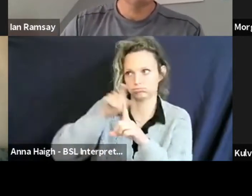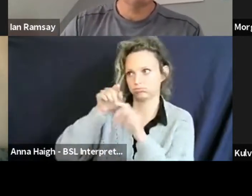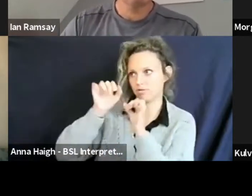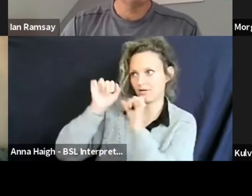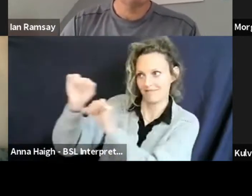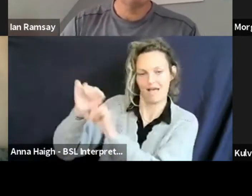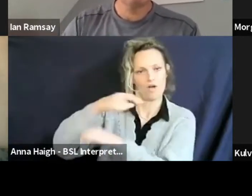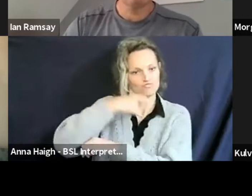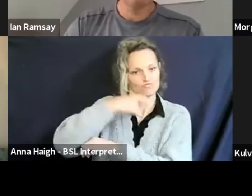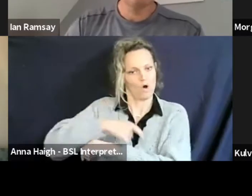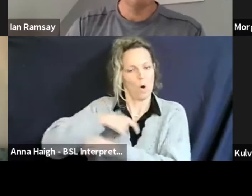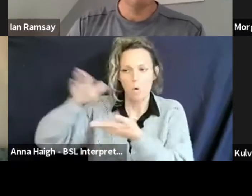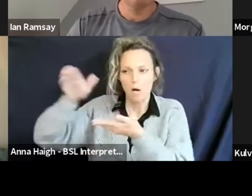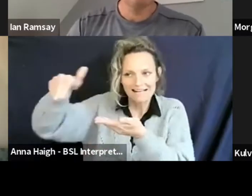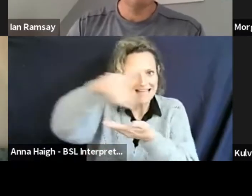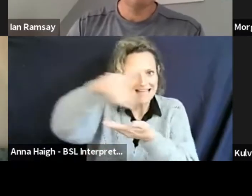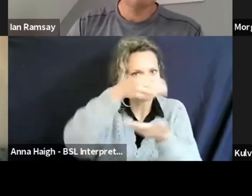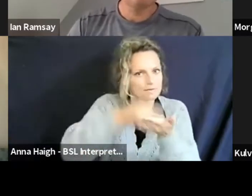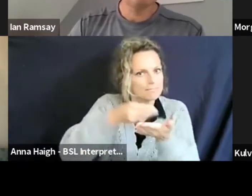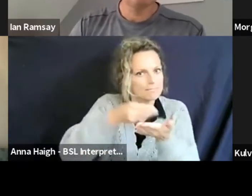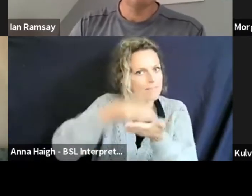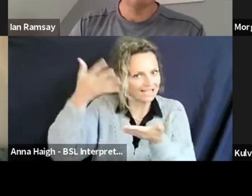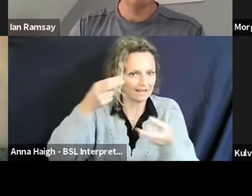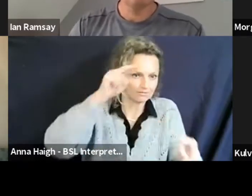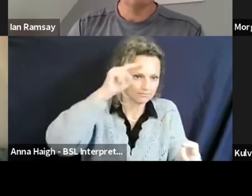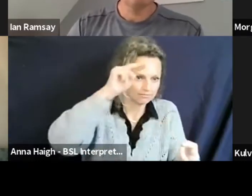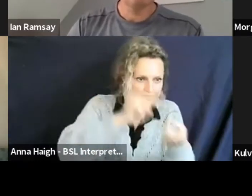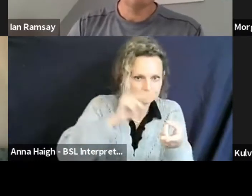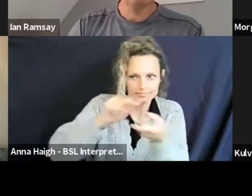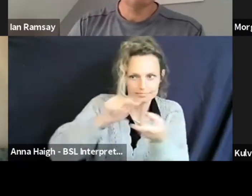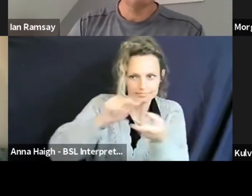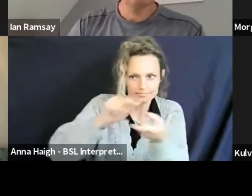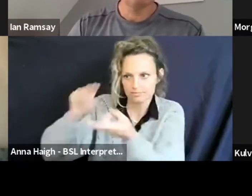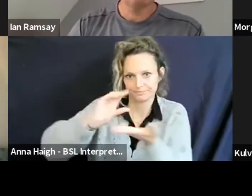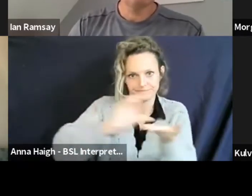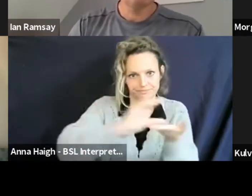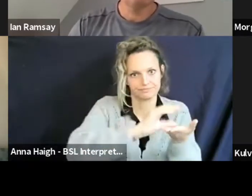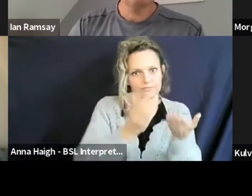For everyone, you probably know that HMRC are the UK's tax payment and customs authority.